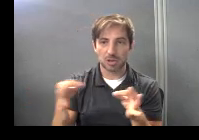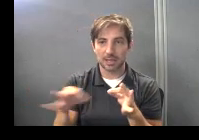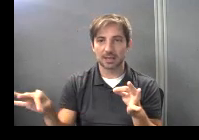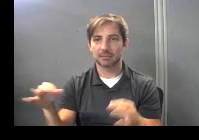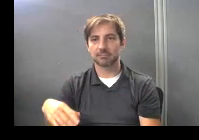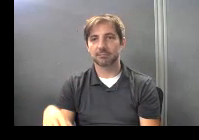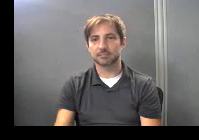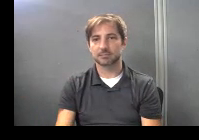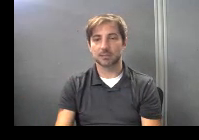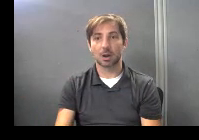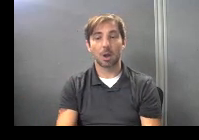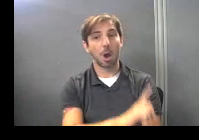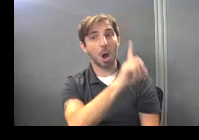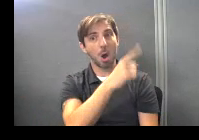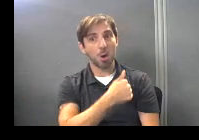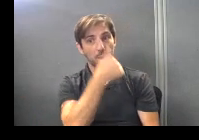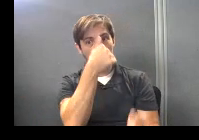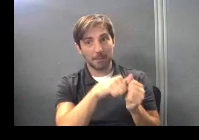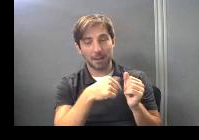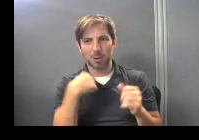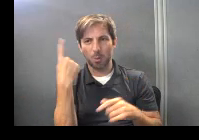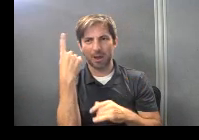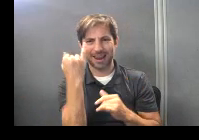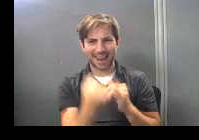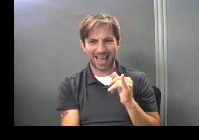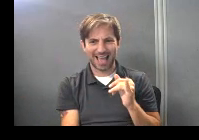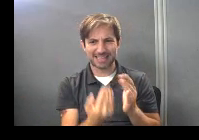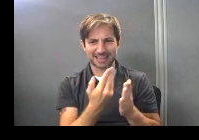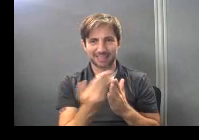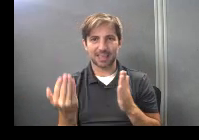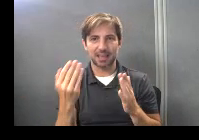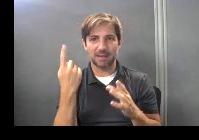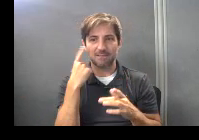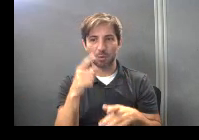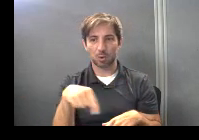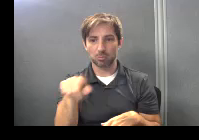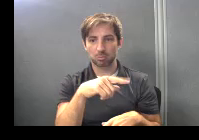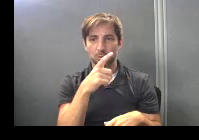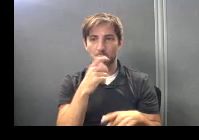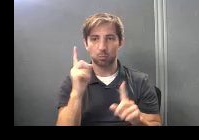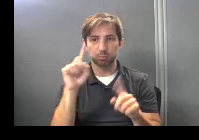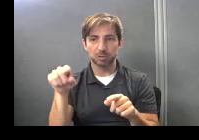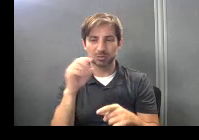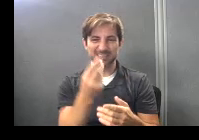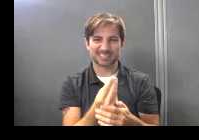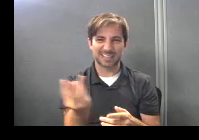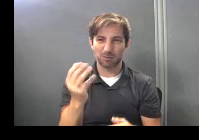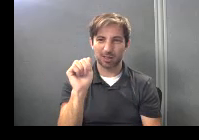ONE LAST THING FOR THOSE THAT HAVE BEEN TO SEVERAL ACACS IN THE LAST YEAR.